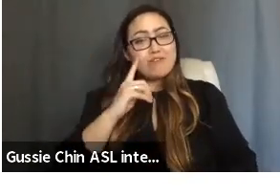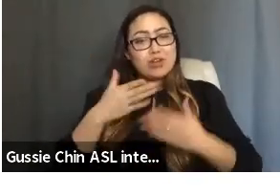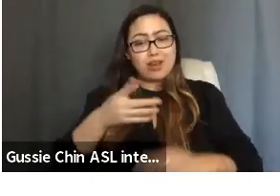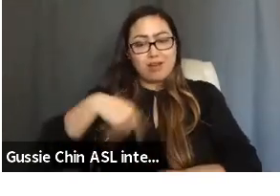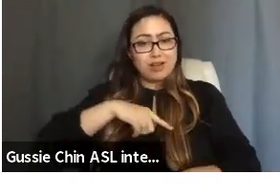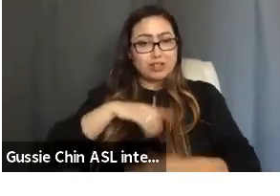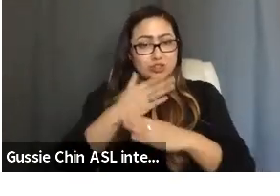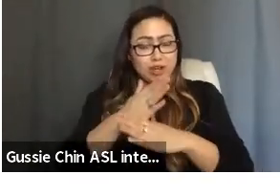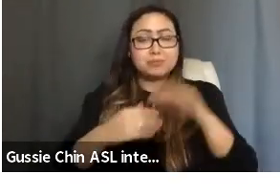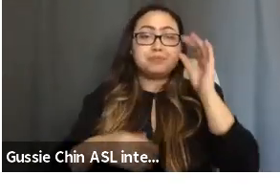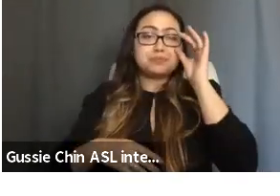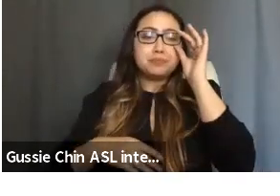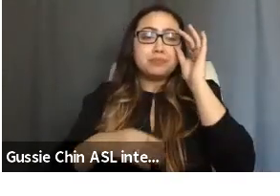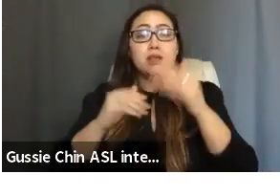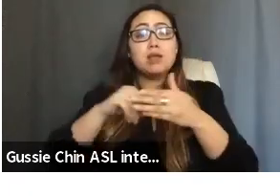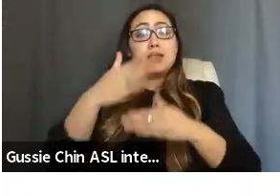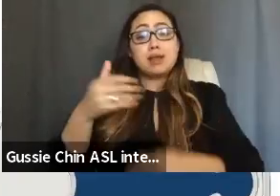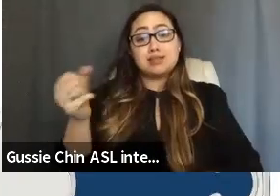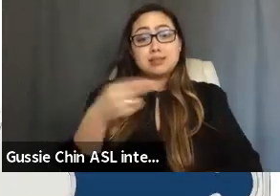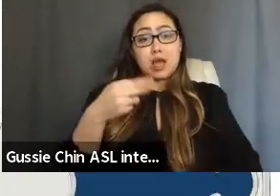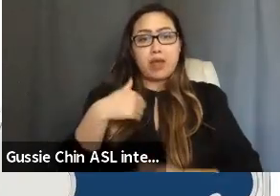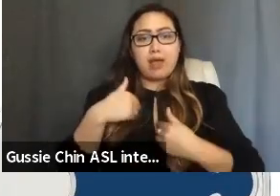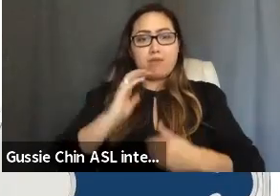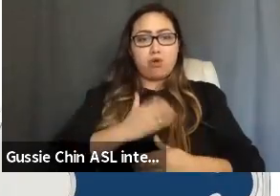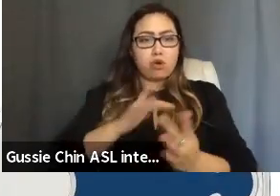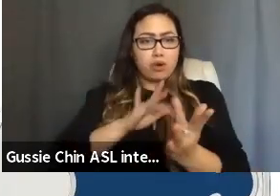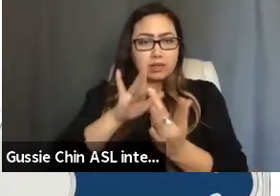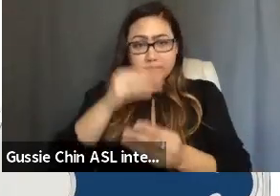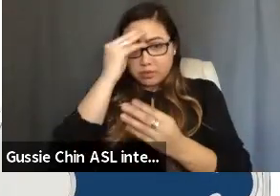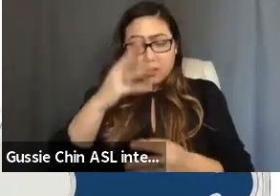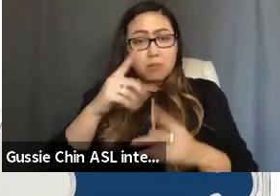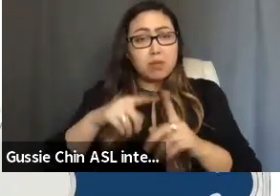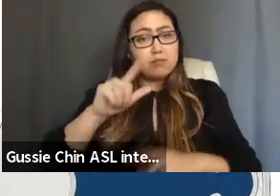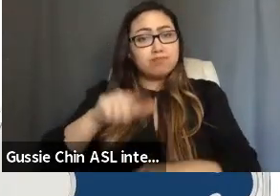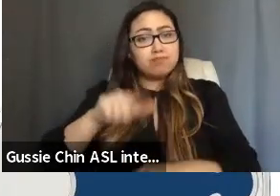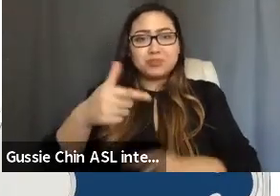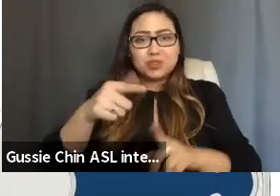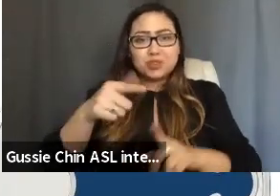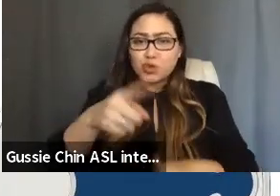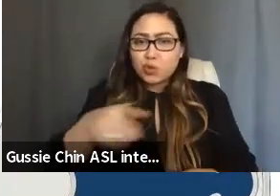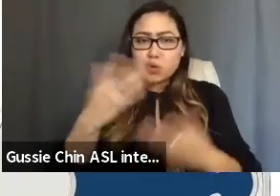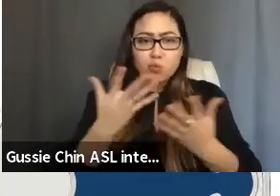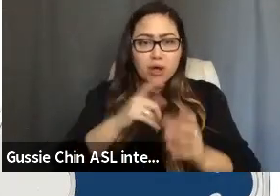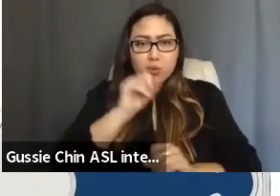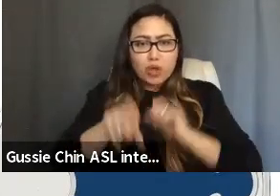the next slide we have our contact information, but over to you all. What questions do you have?